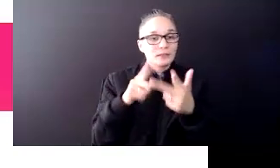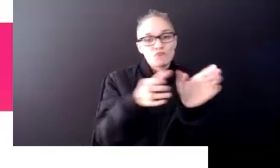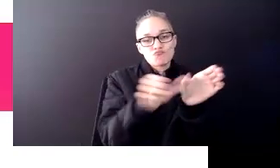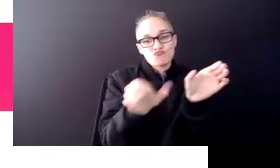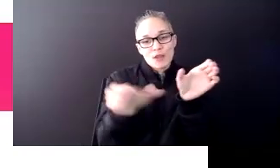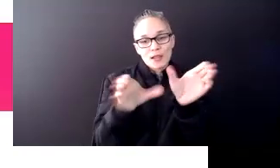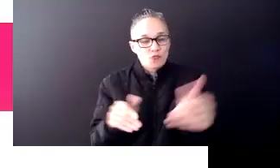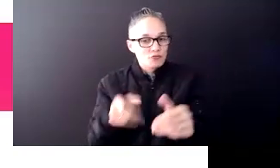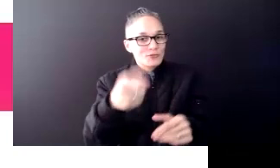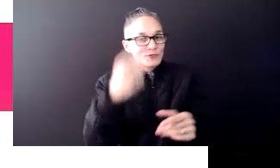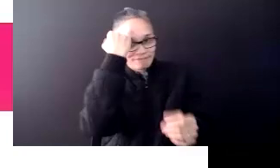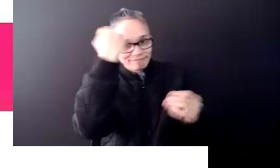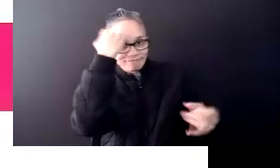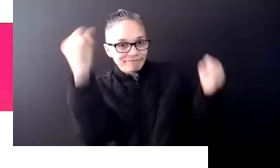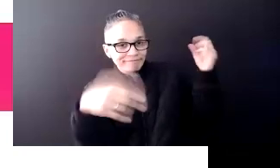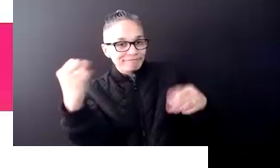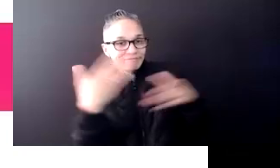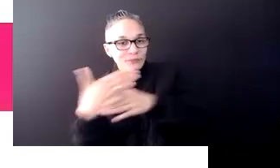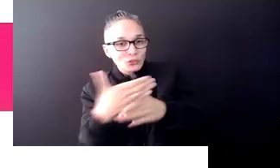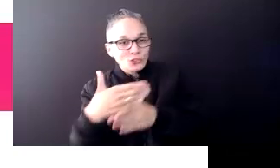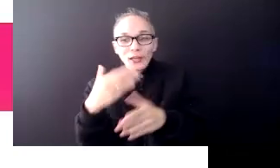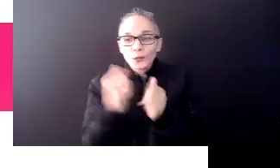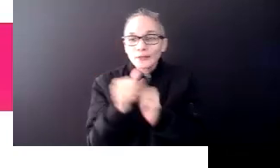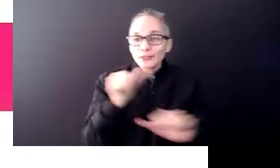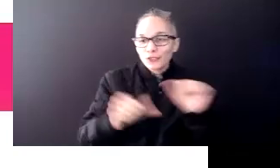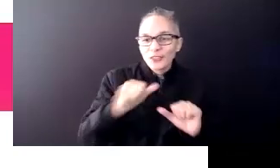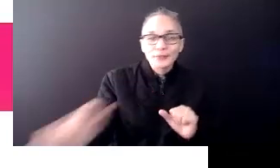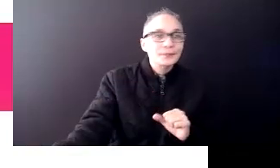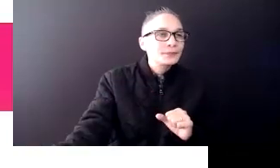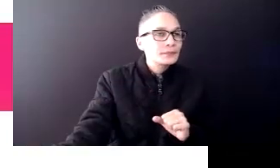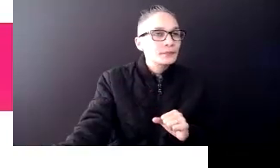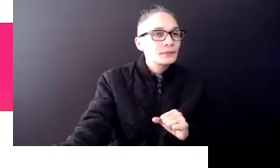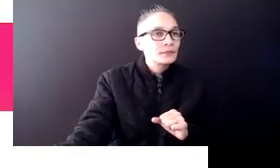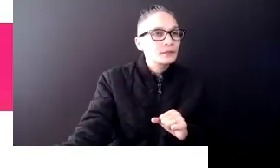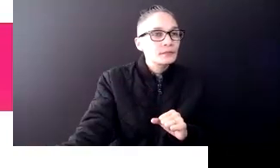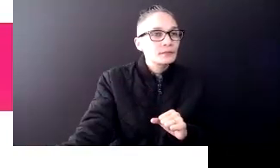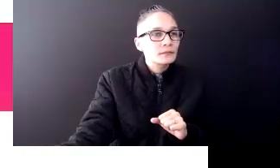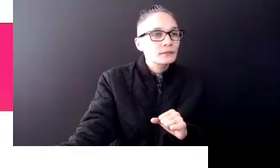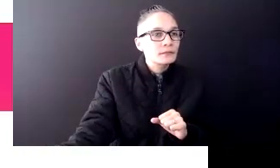and share your tips for, communication with students.